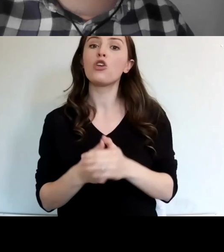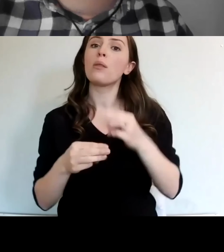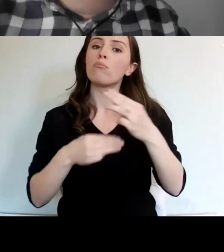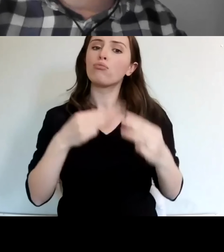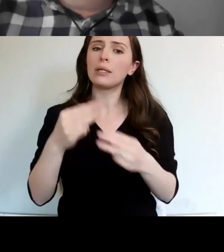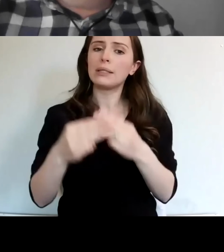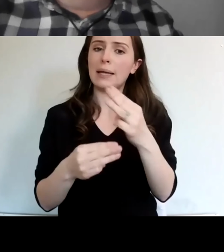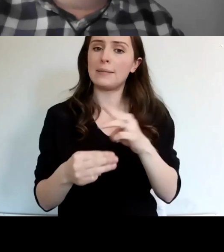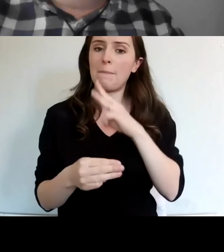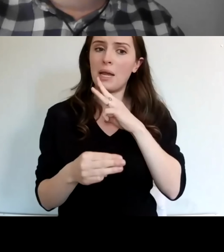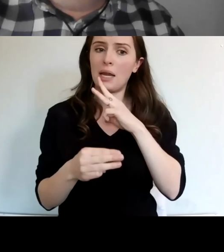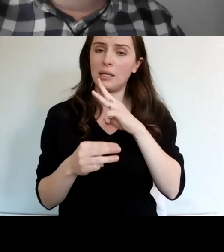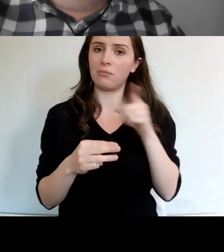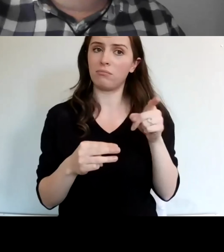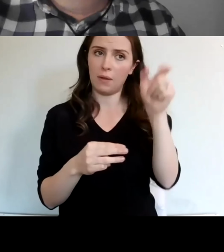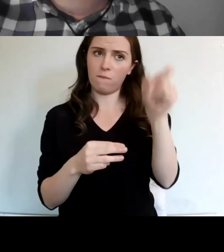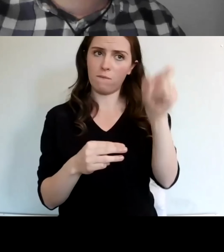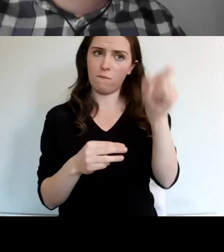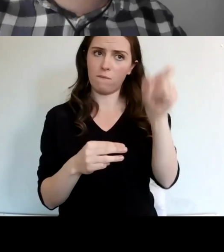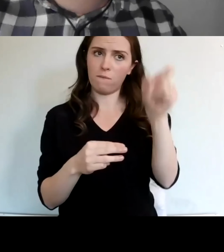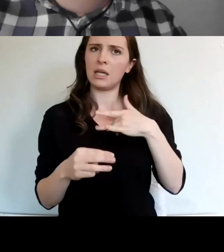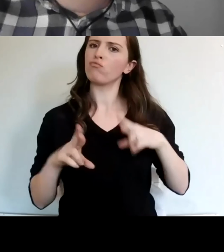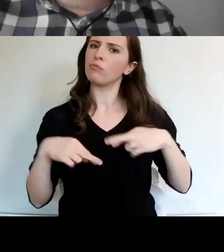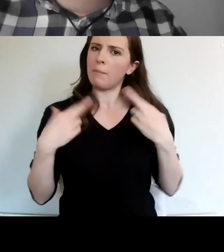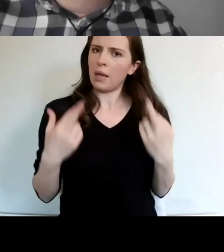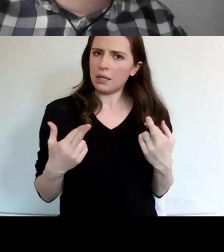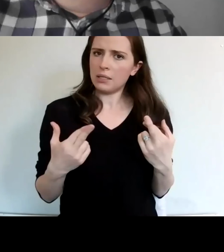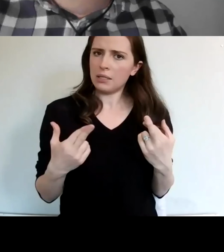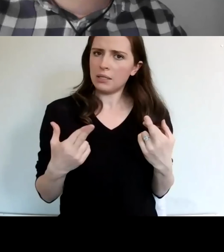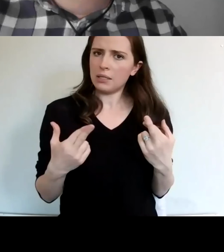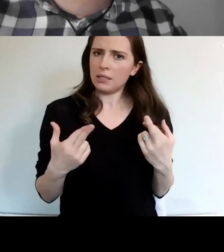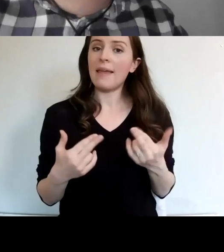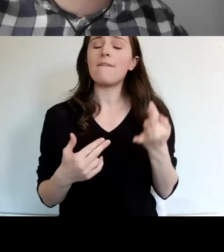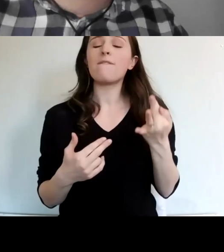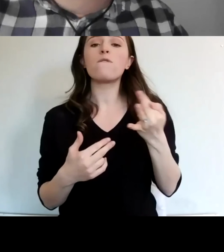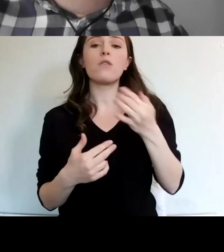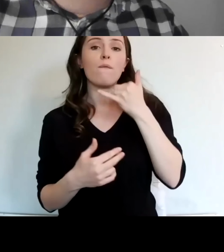Now, this can be challenging, because if it's done over the phone,